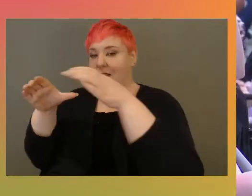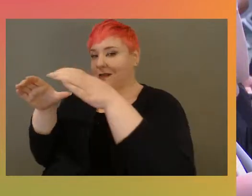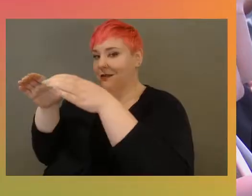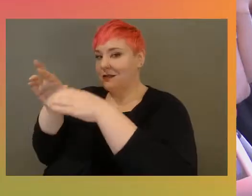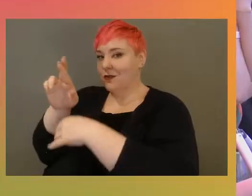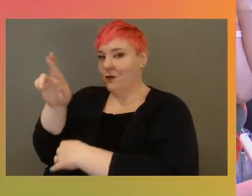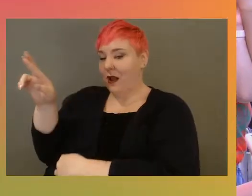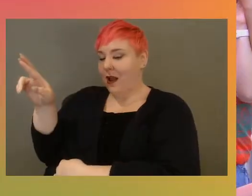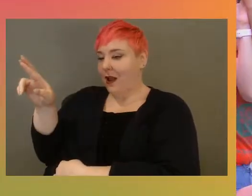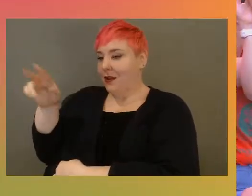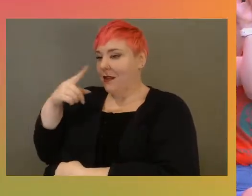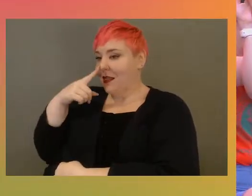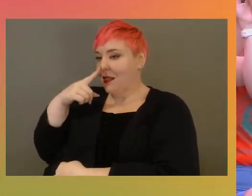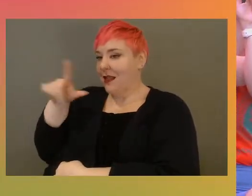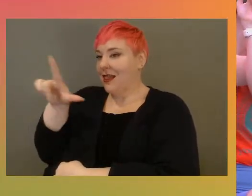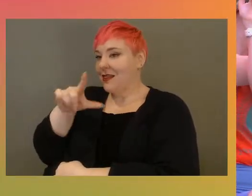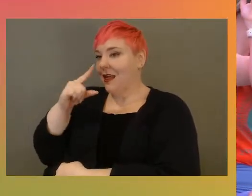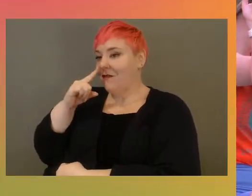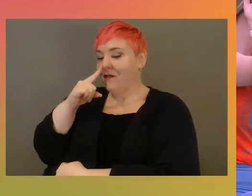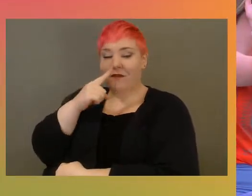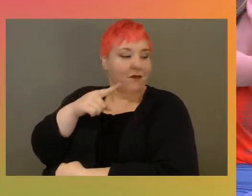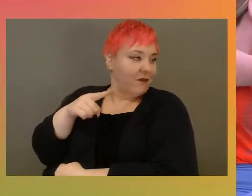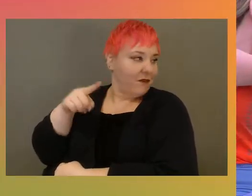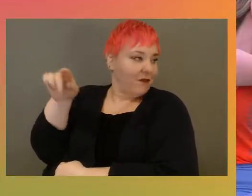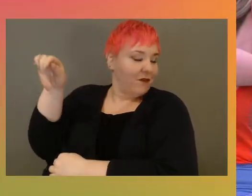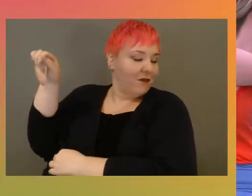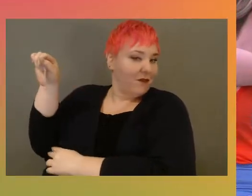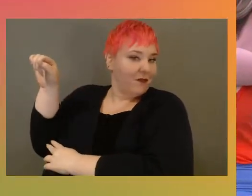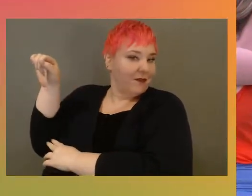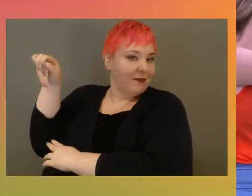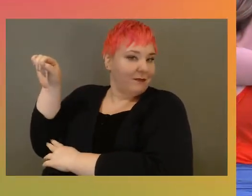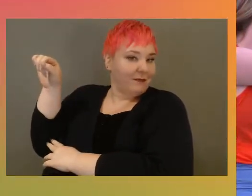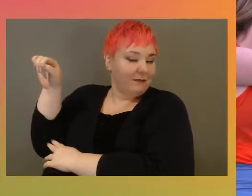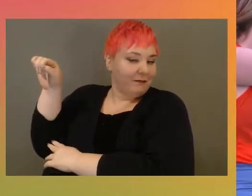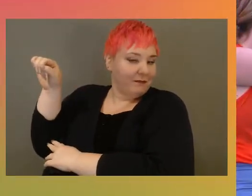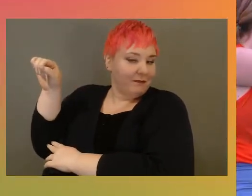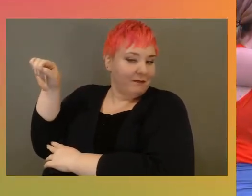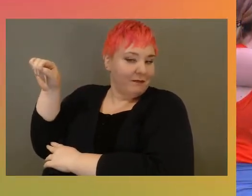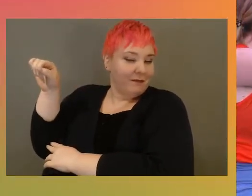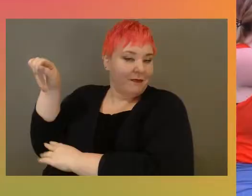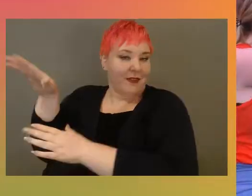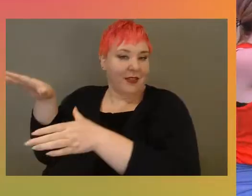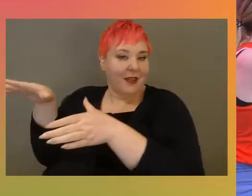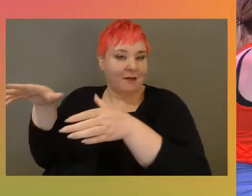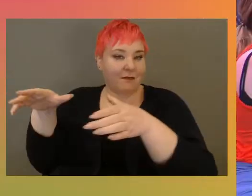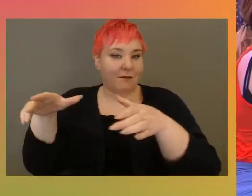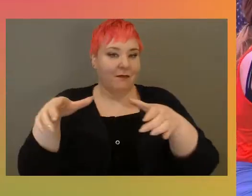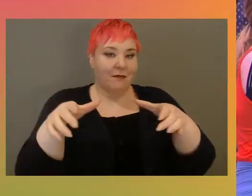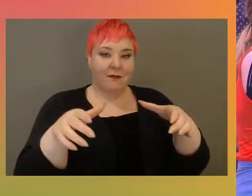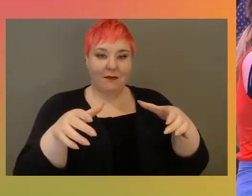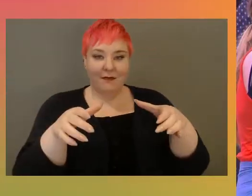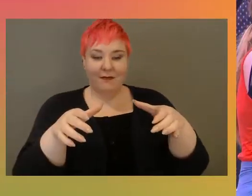AT YOUR HANDS. INHALE, COME UP.